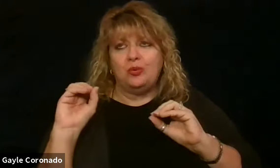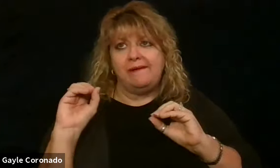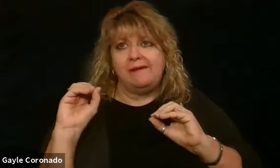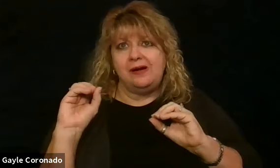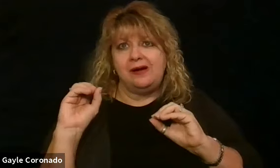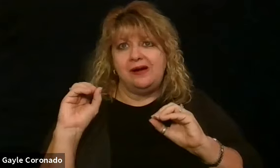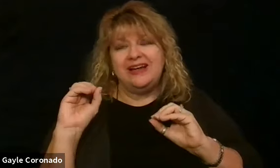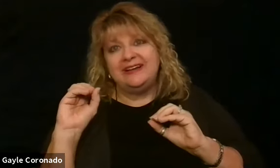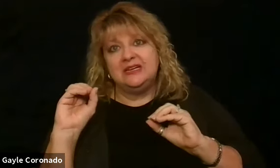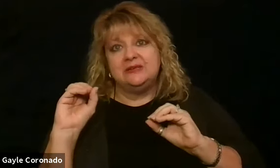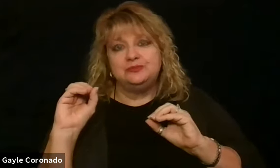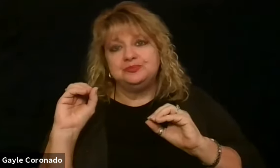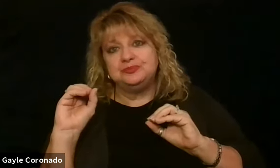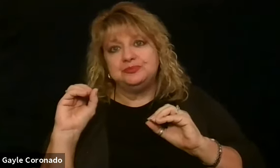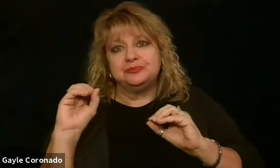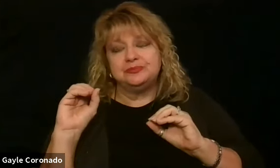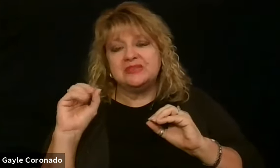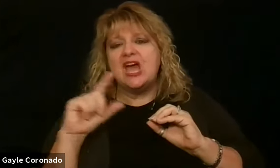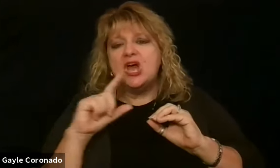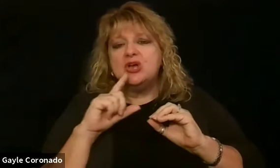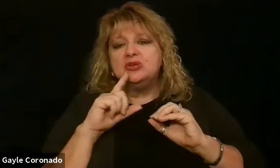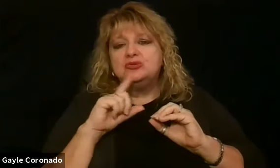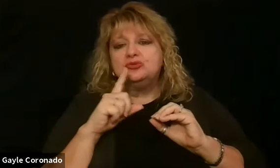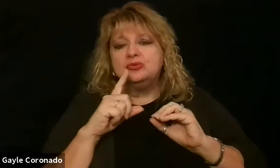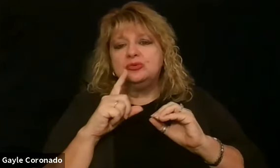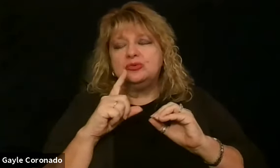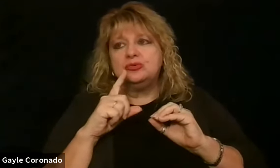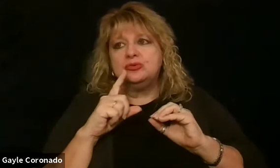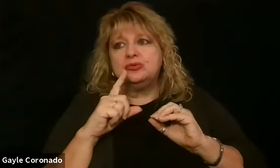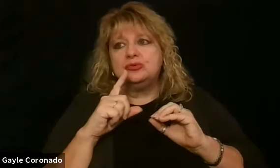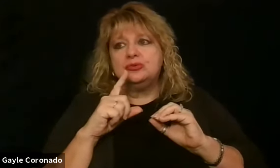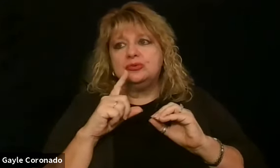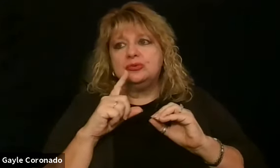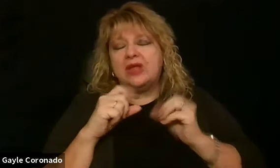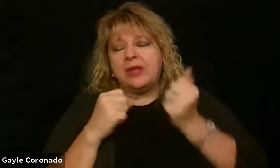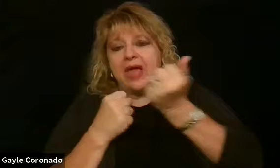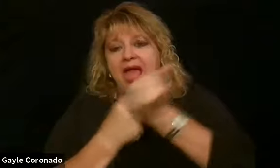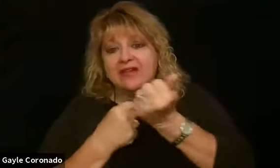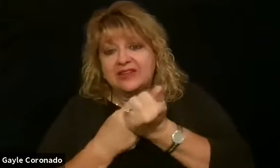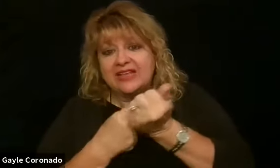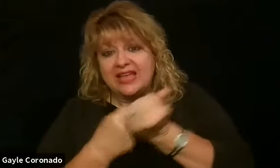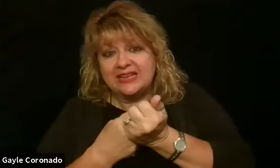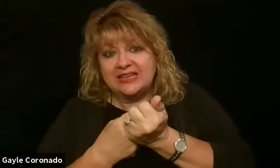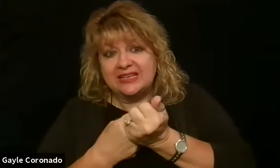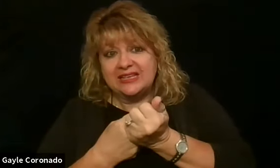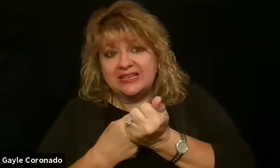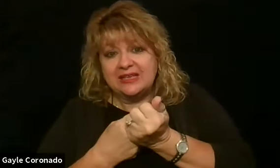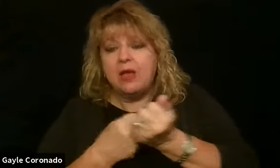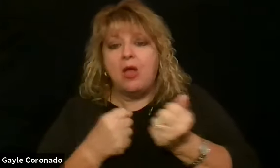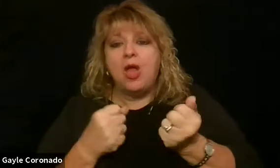Well, it, it was advocating against a lot of things rate racism and anti semitism.